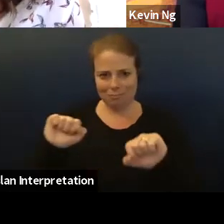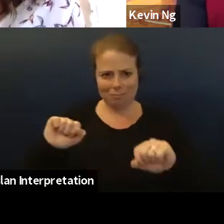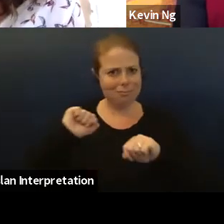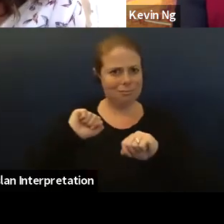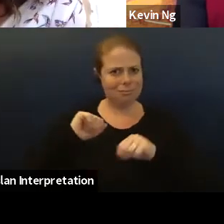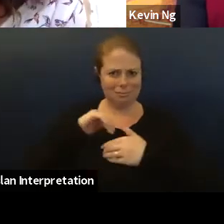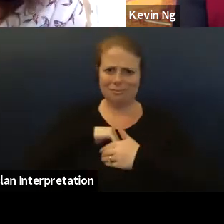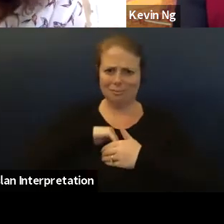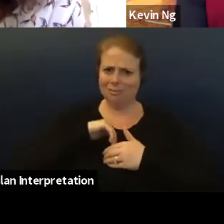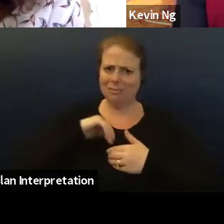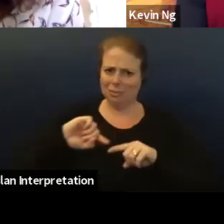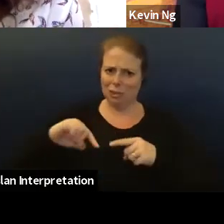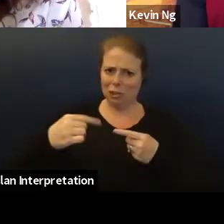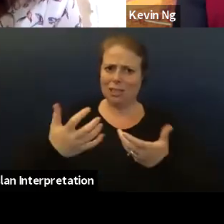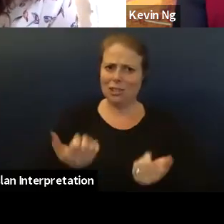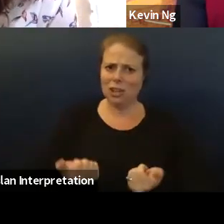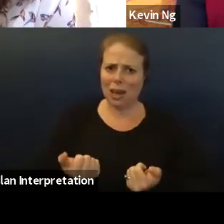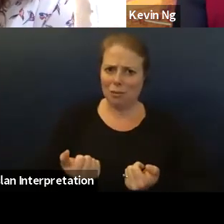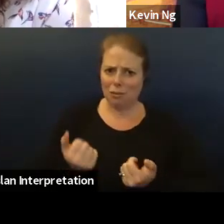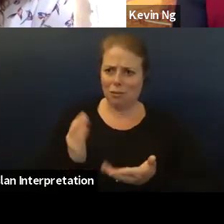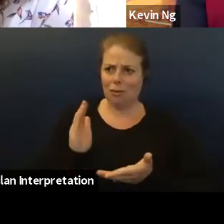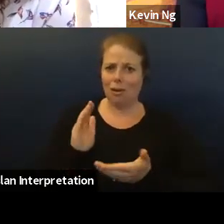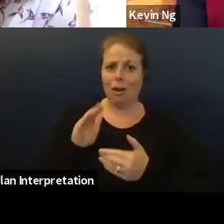in the room. >>PIP: